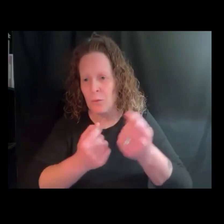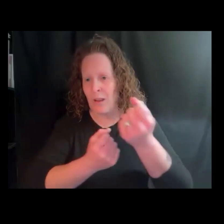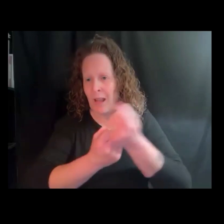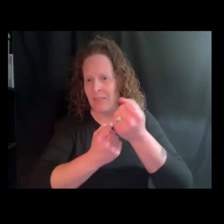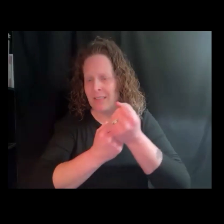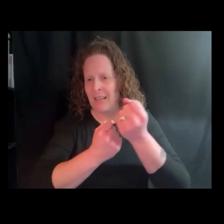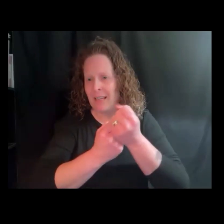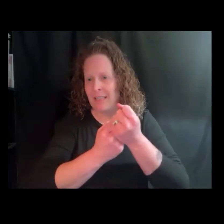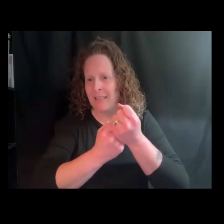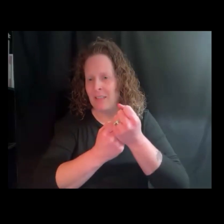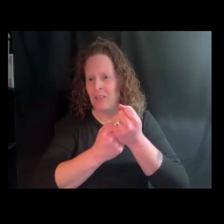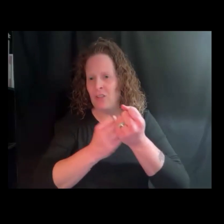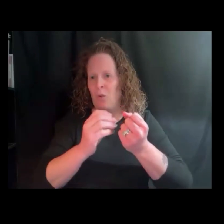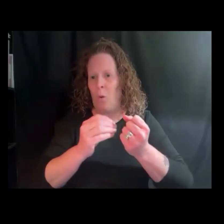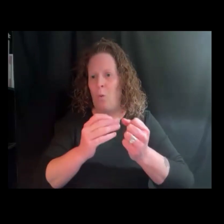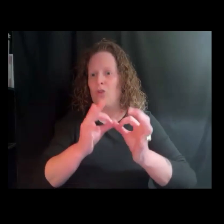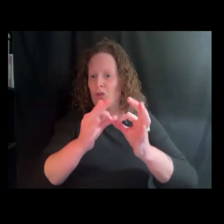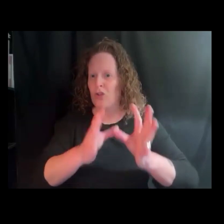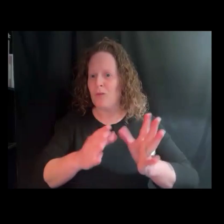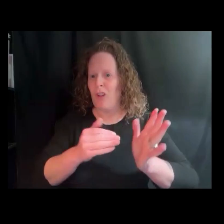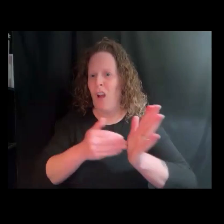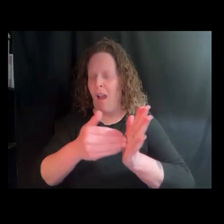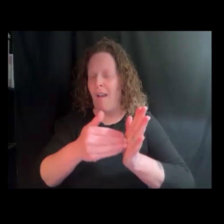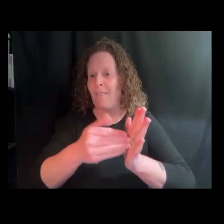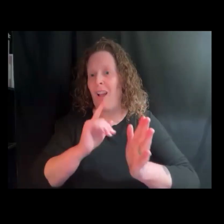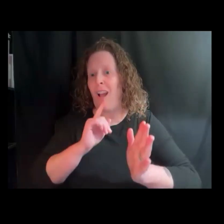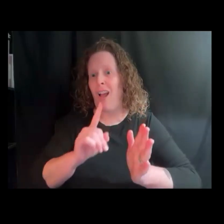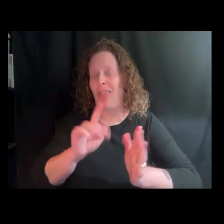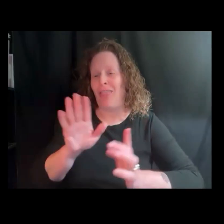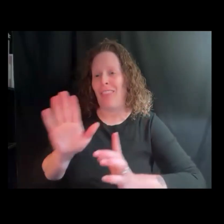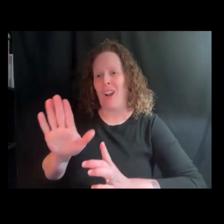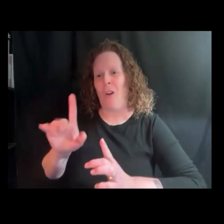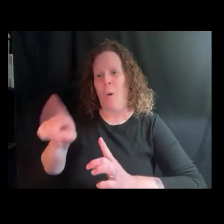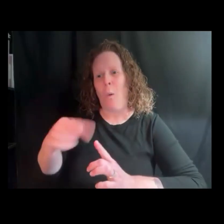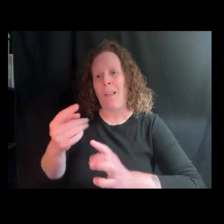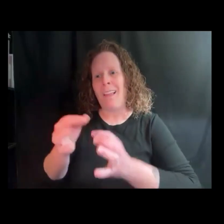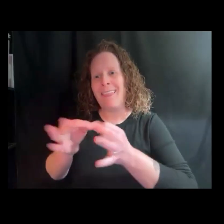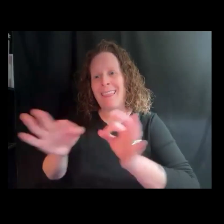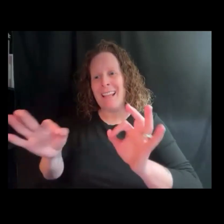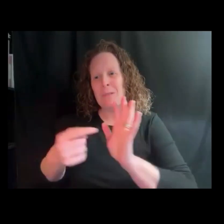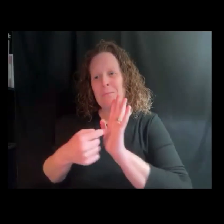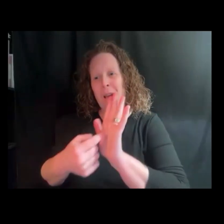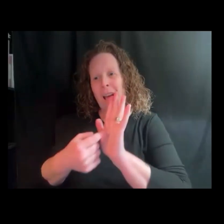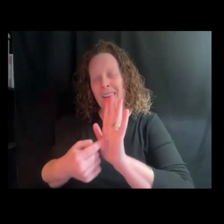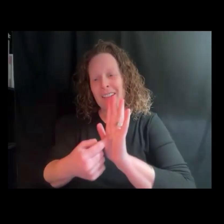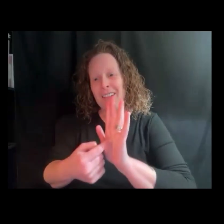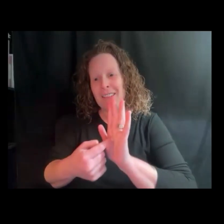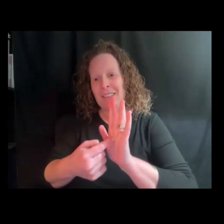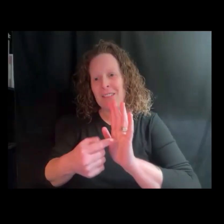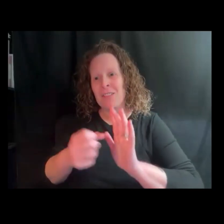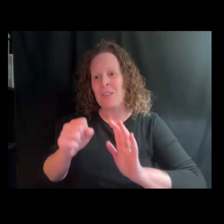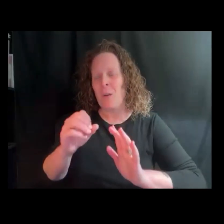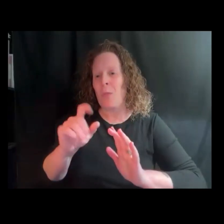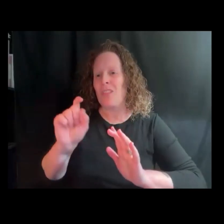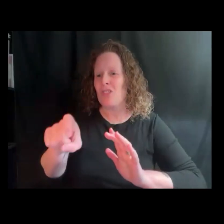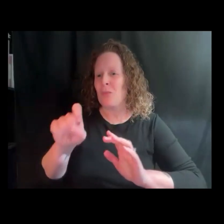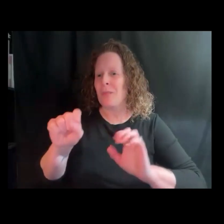or coming out of school. They do not know their rights. They do not know what an advocate is. They do not know that they have the right to that.